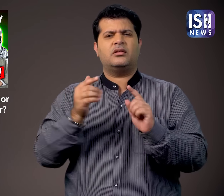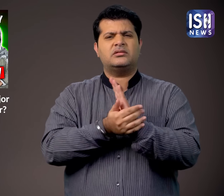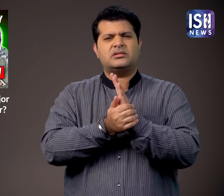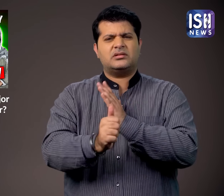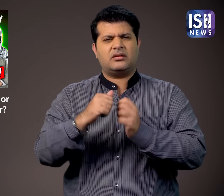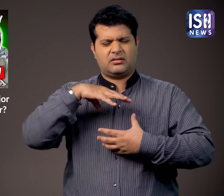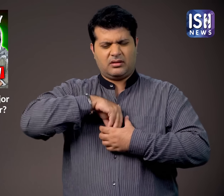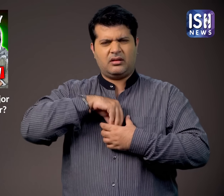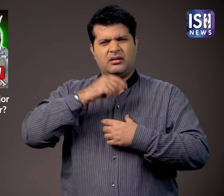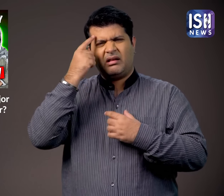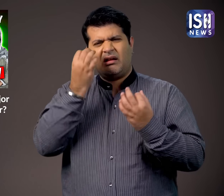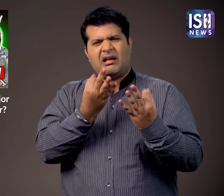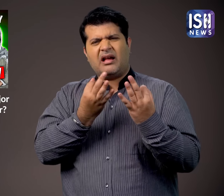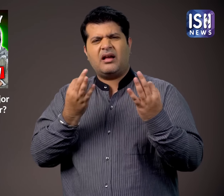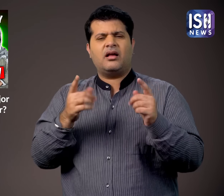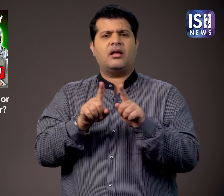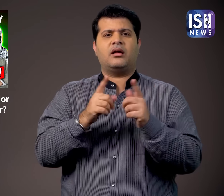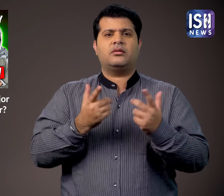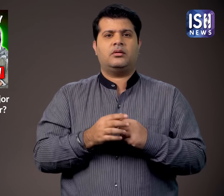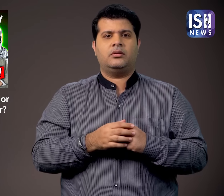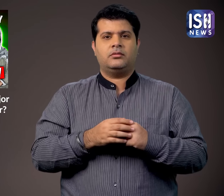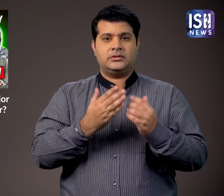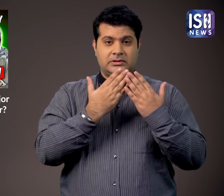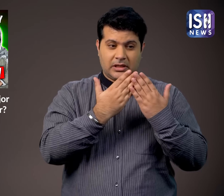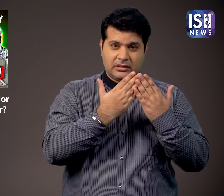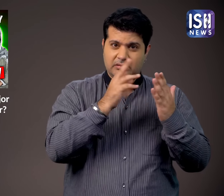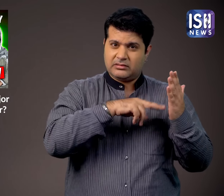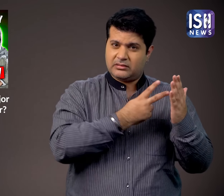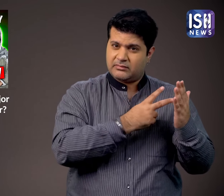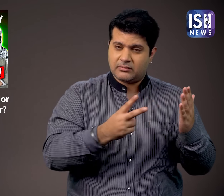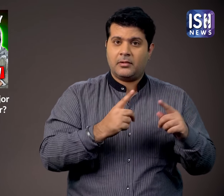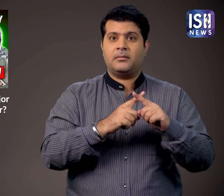He was excellent in studies,